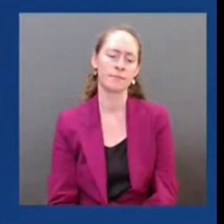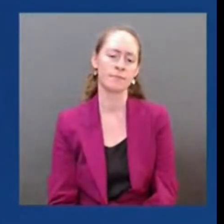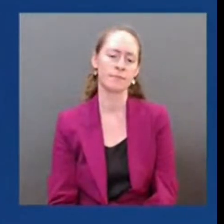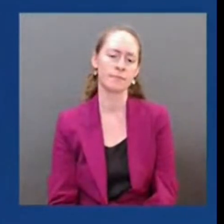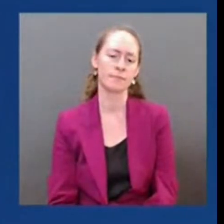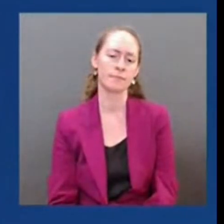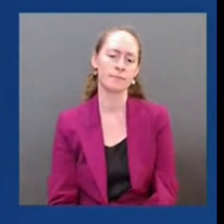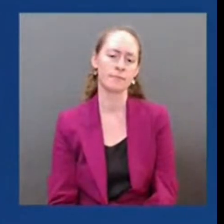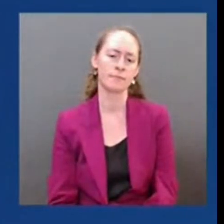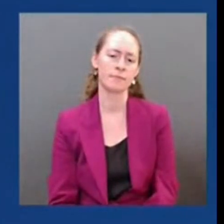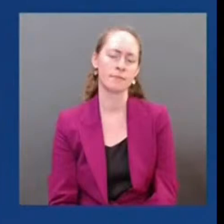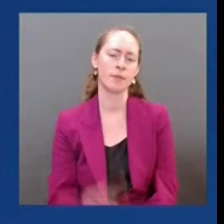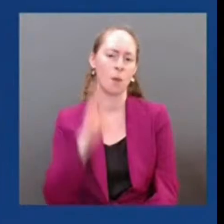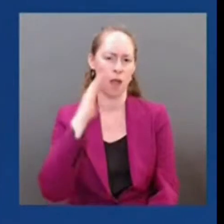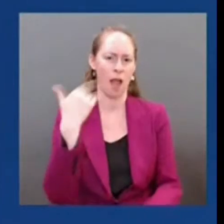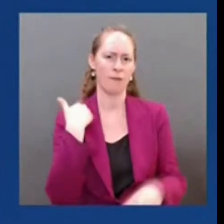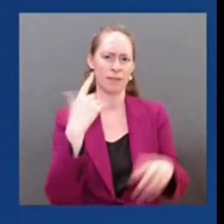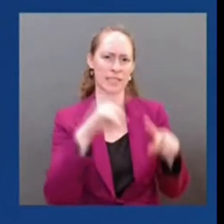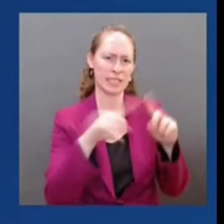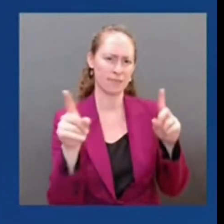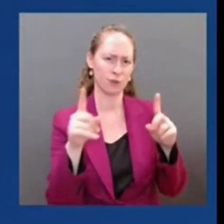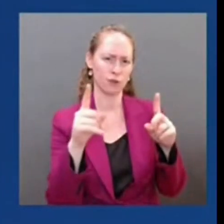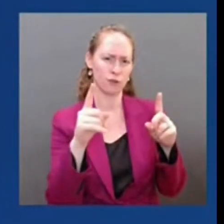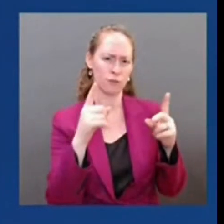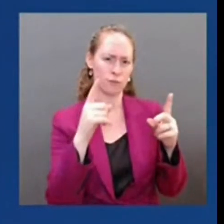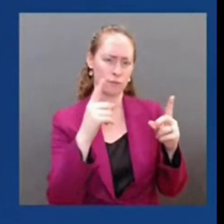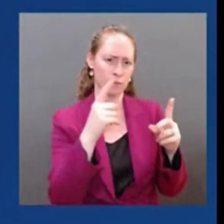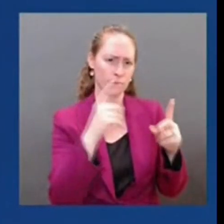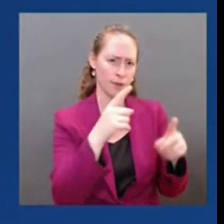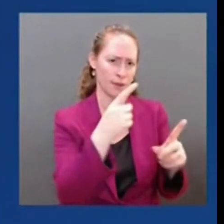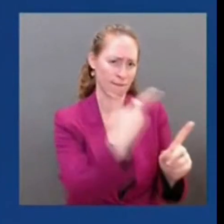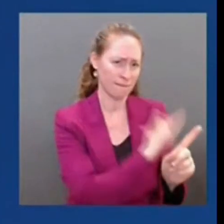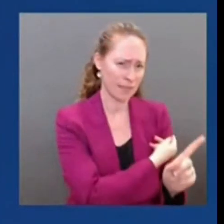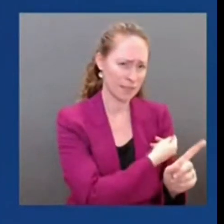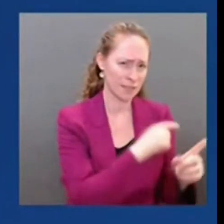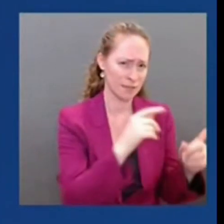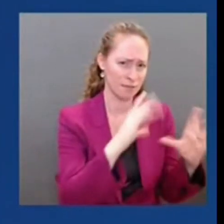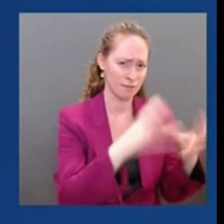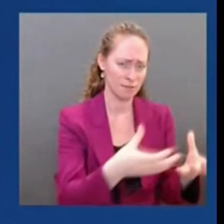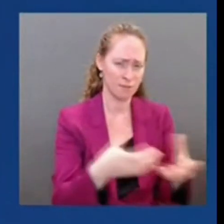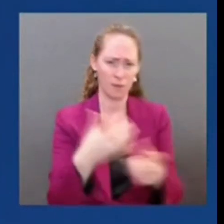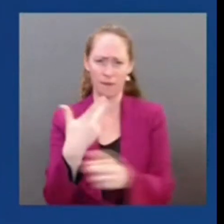PARENTS TO HAVE ONE ARRIVE BEFORE THE OTHER AND THEN